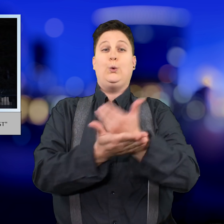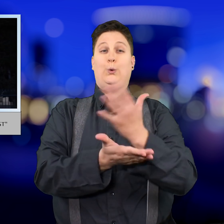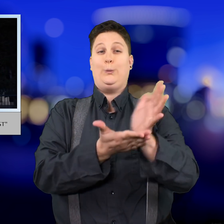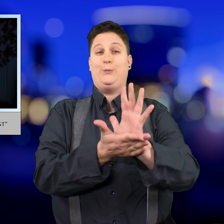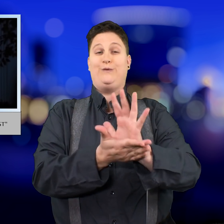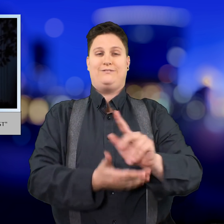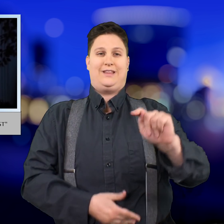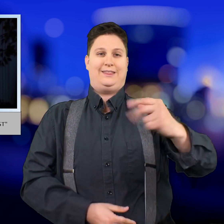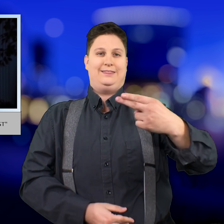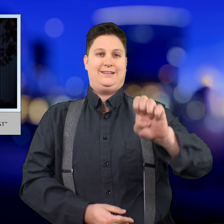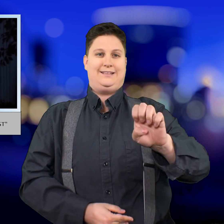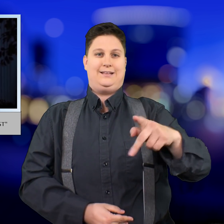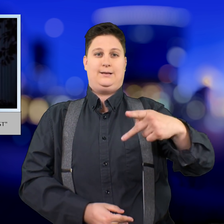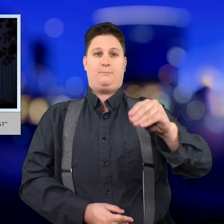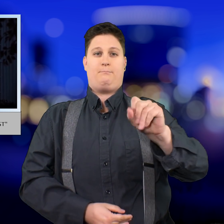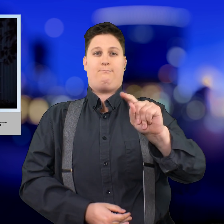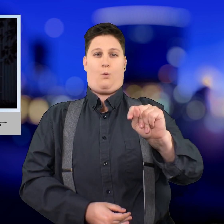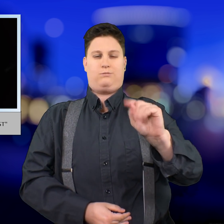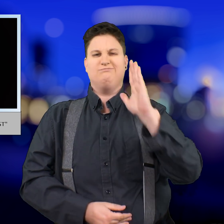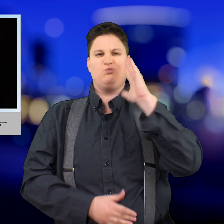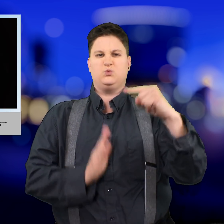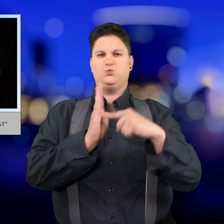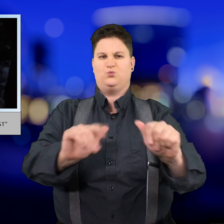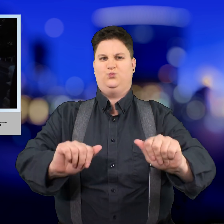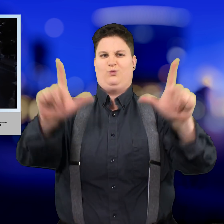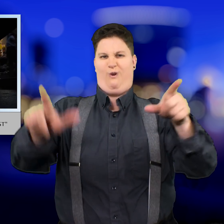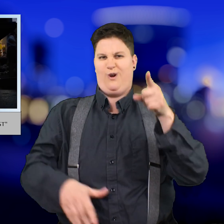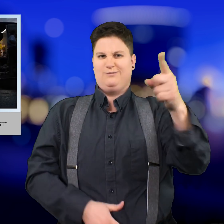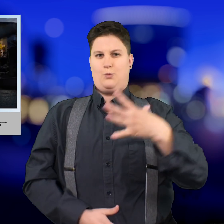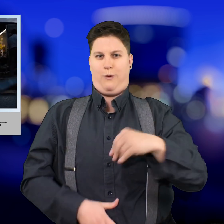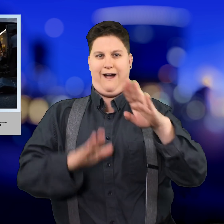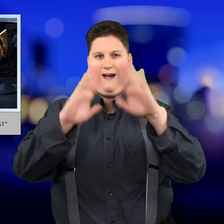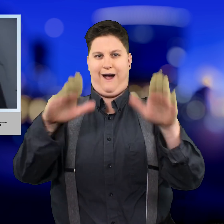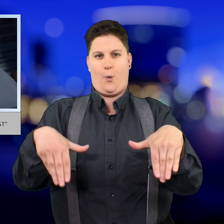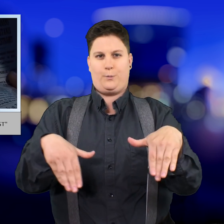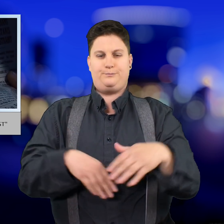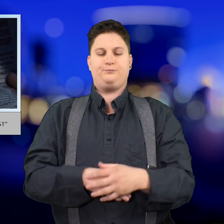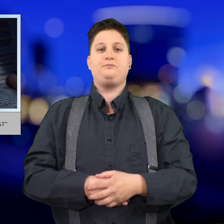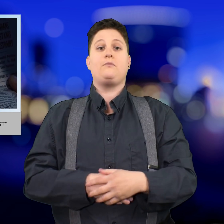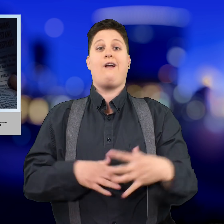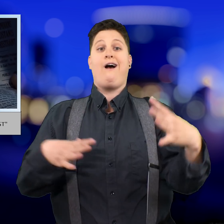The new movie "The Post" is coming to the White House.